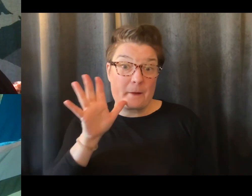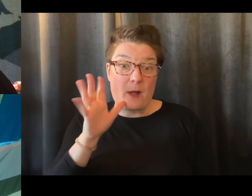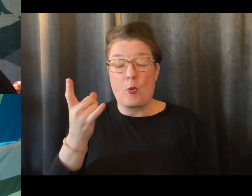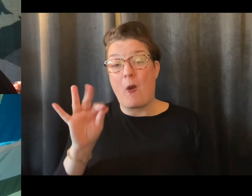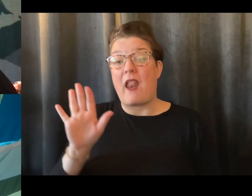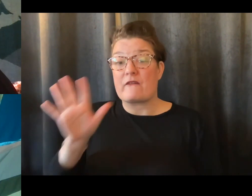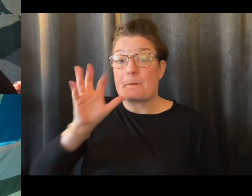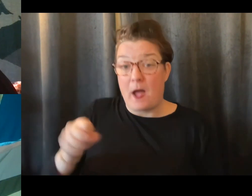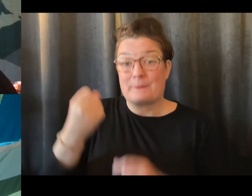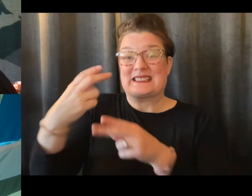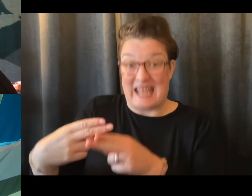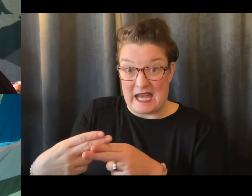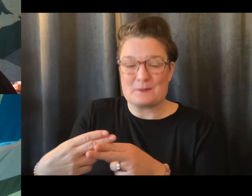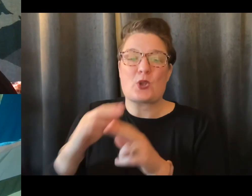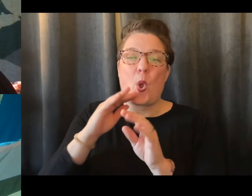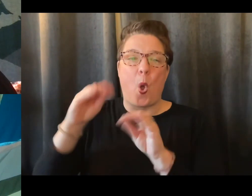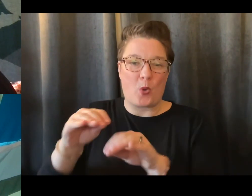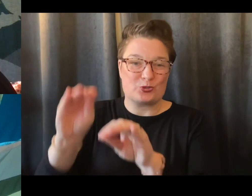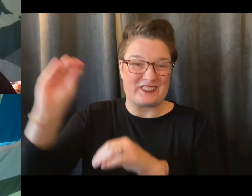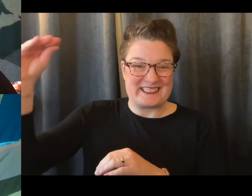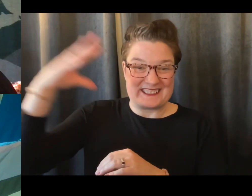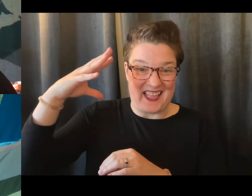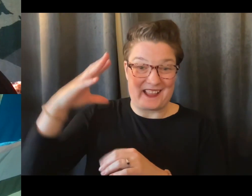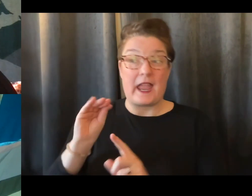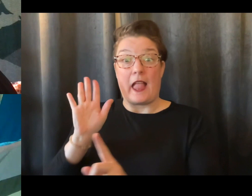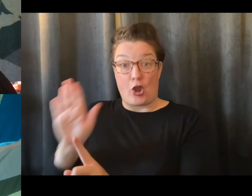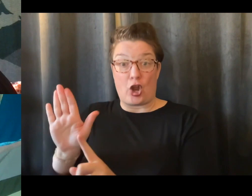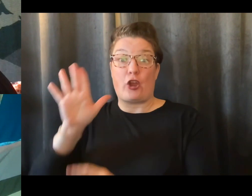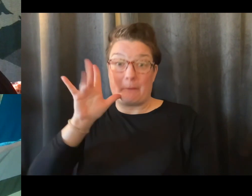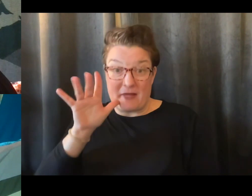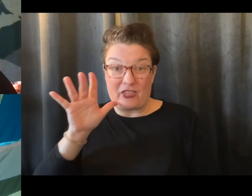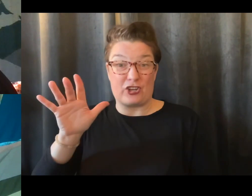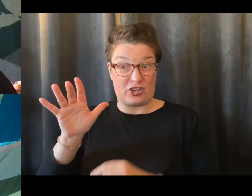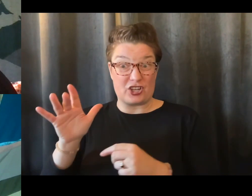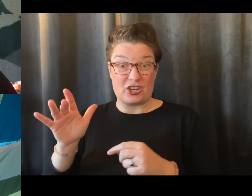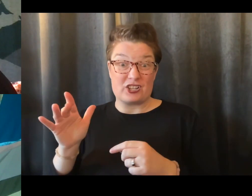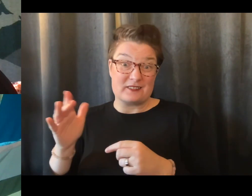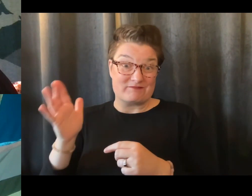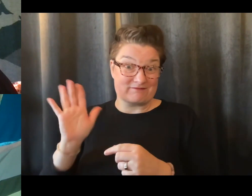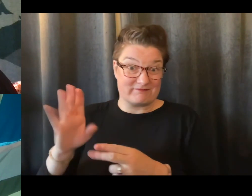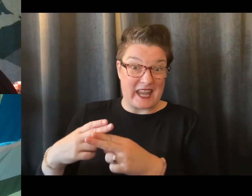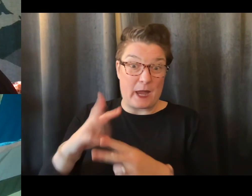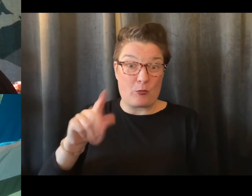I believe, lived to be like a hundred years old and their pods are matriarchal and are run by the grandmothers.